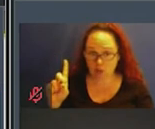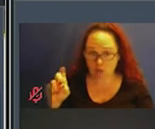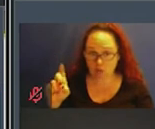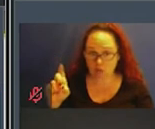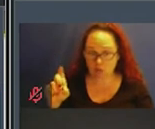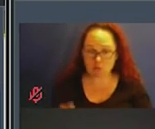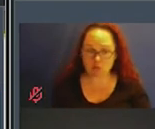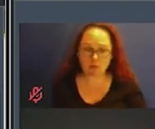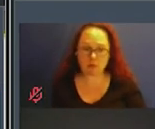William Lane.